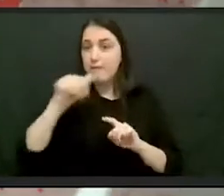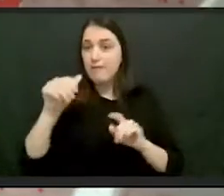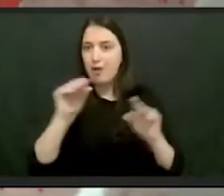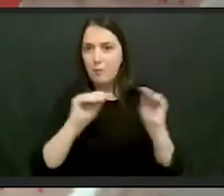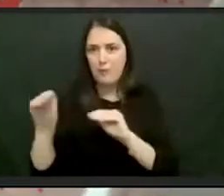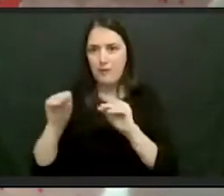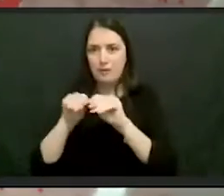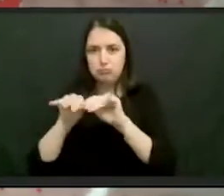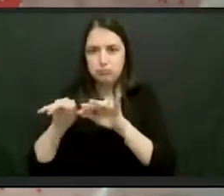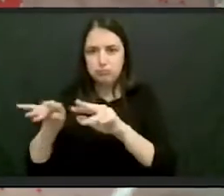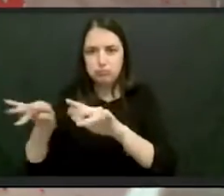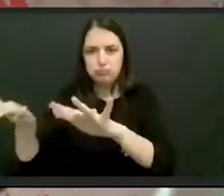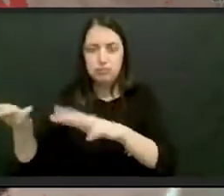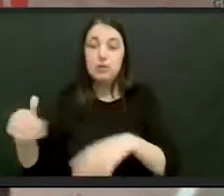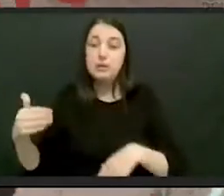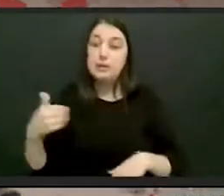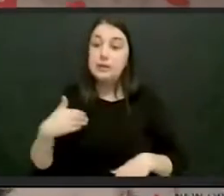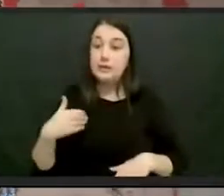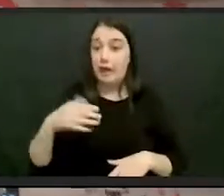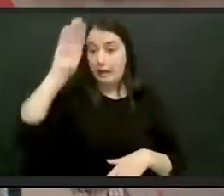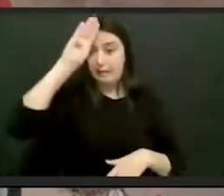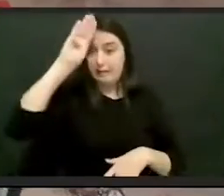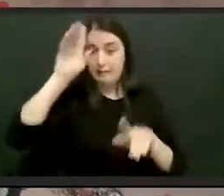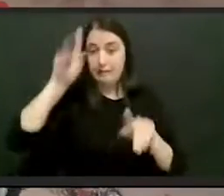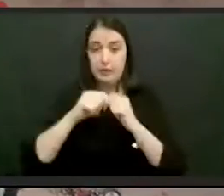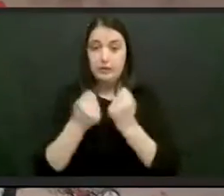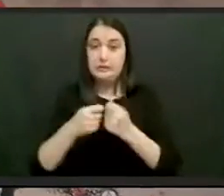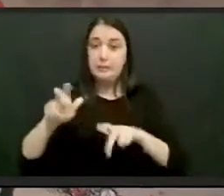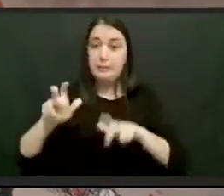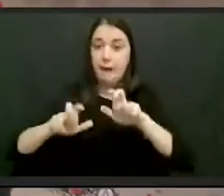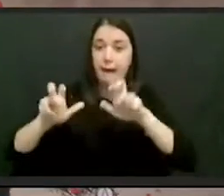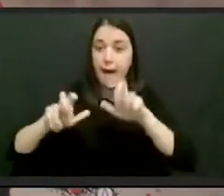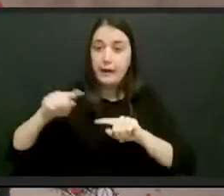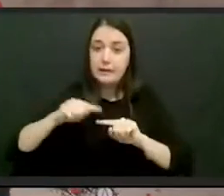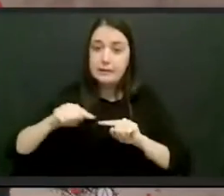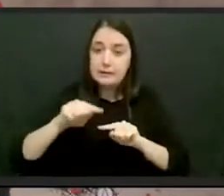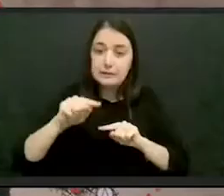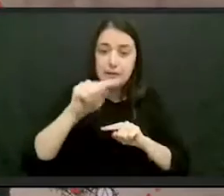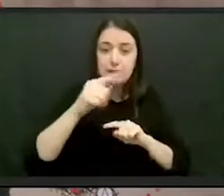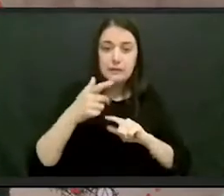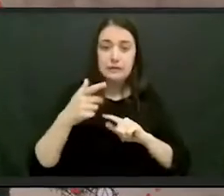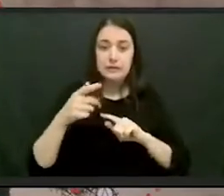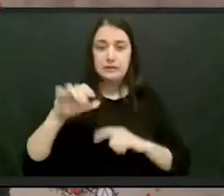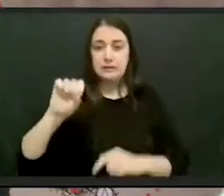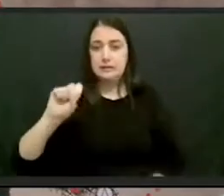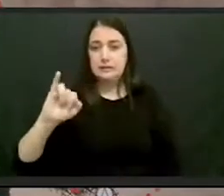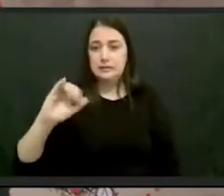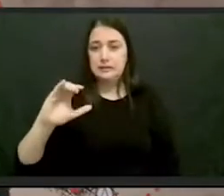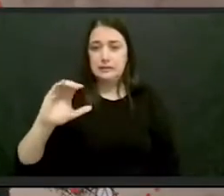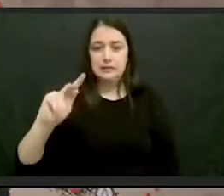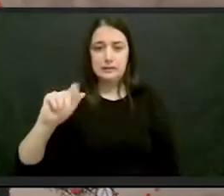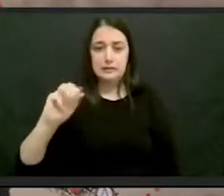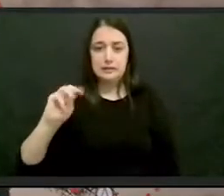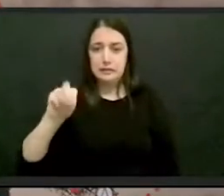this section 19 area near H92 in the Sycamore Drive area that picked up some heat that was high on the hill. Again, we